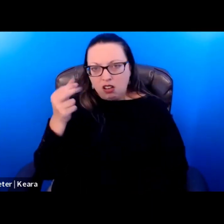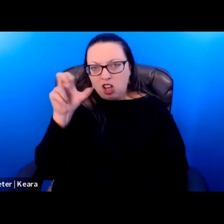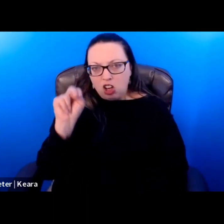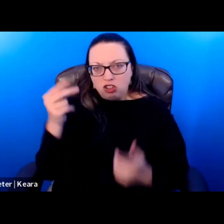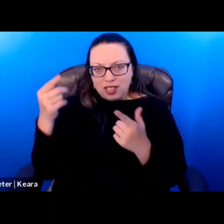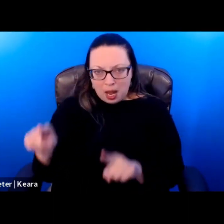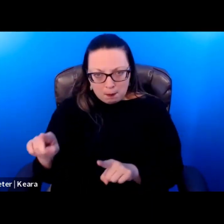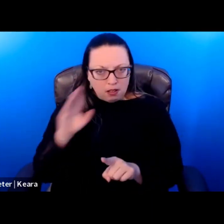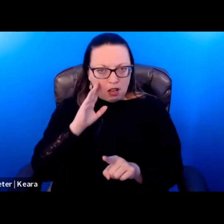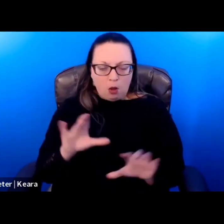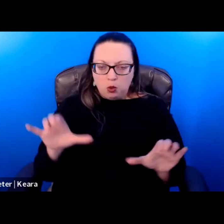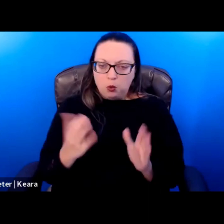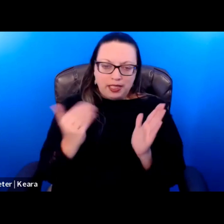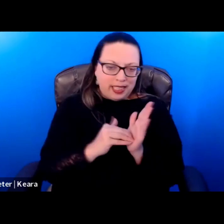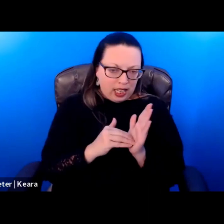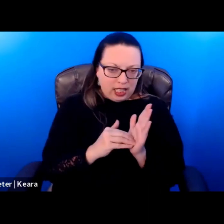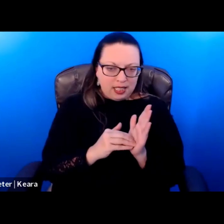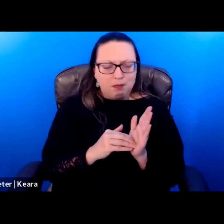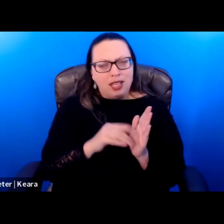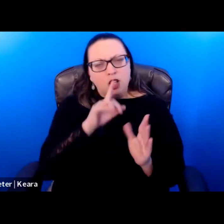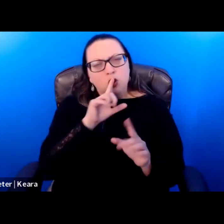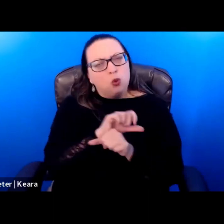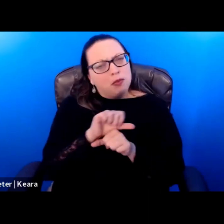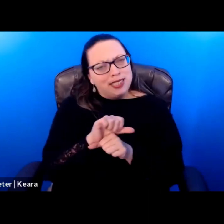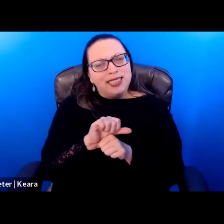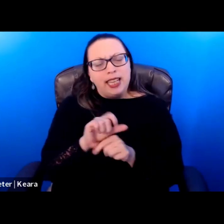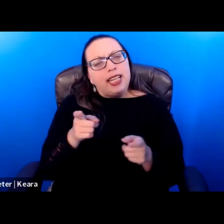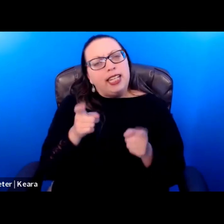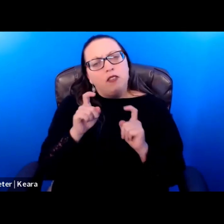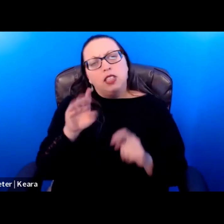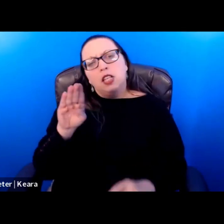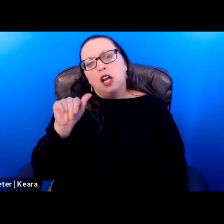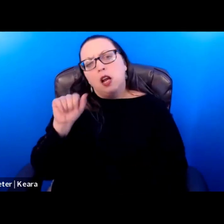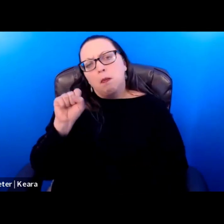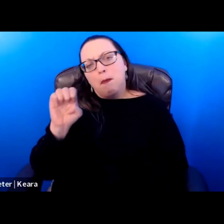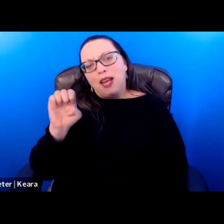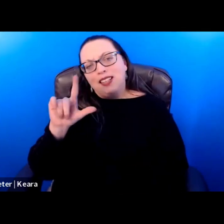a baseline test. And, you know, what happened was a lot of us just kind of didn't take the